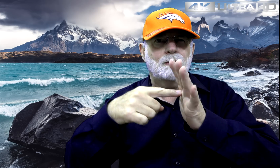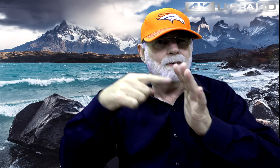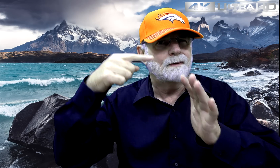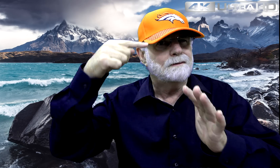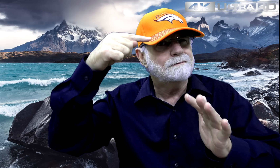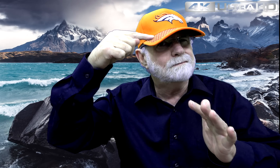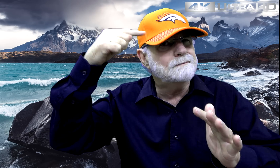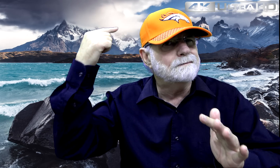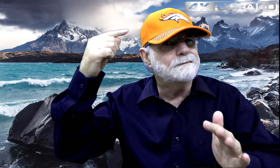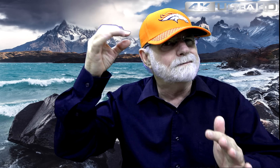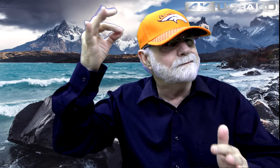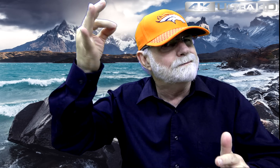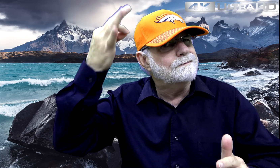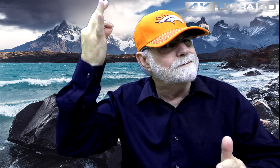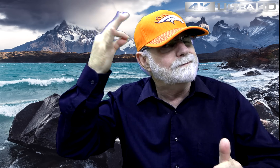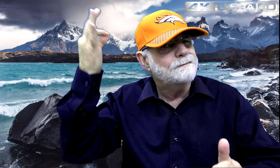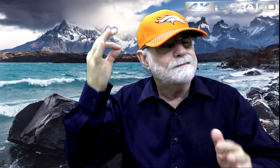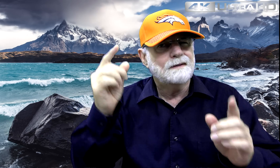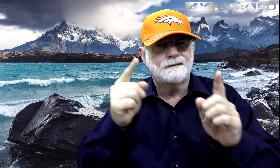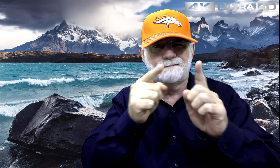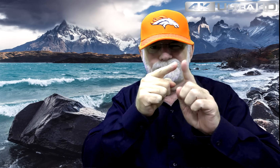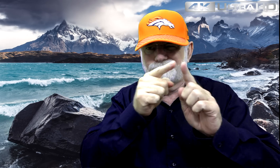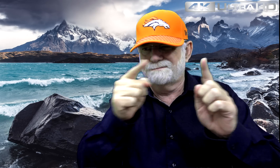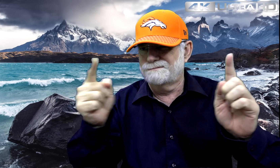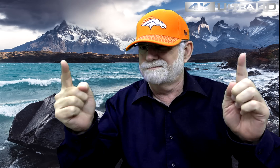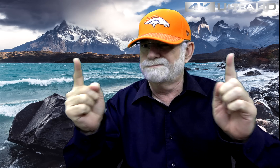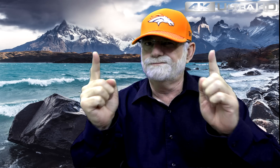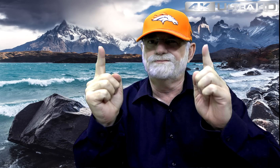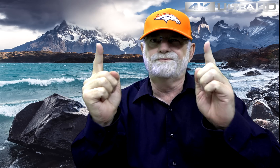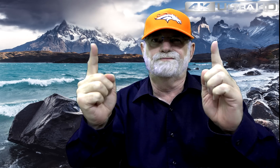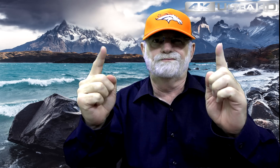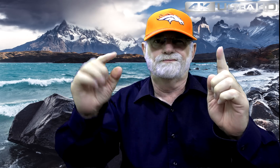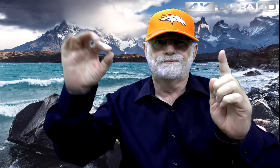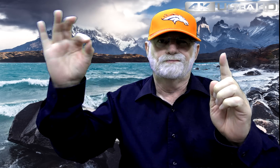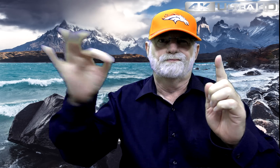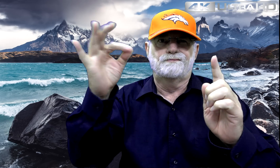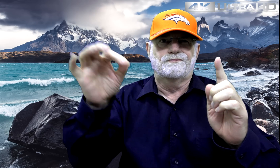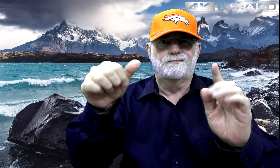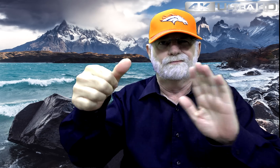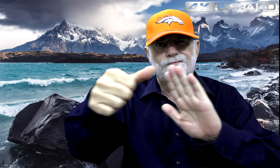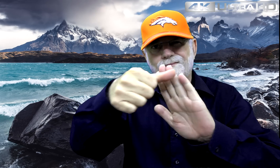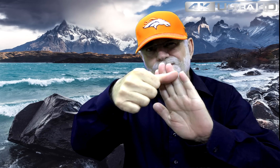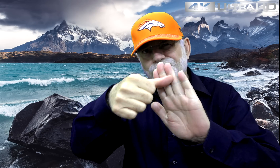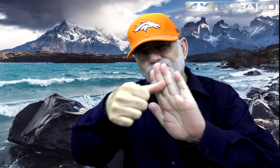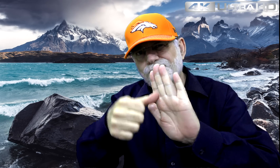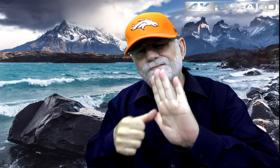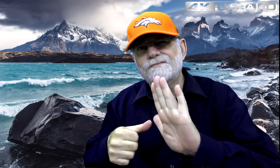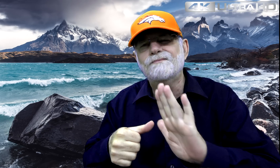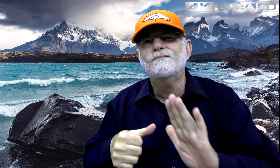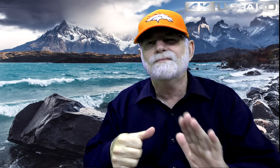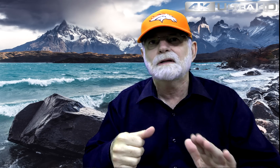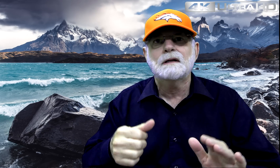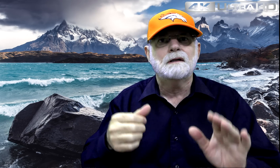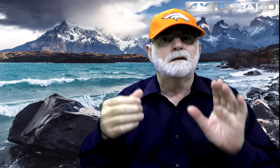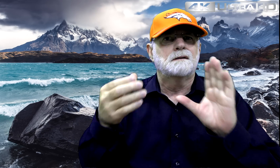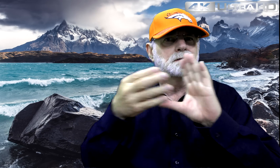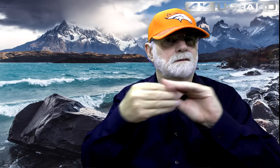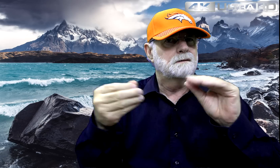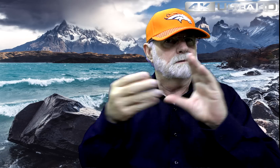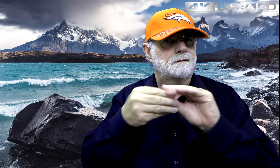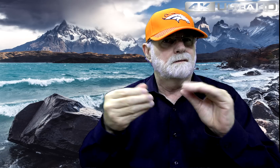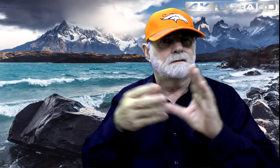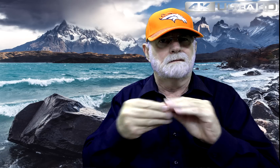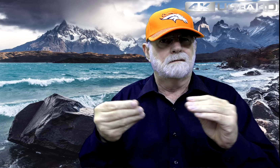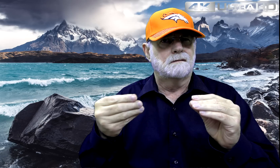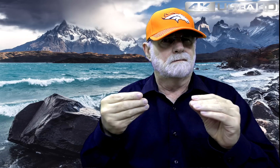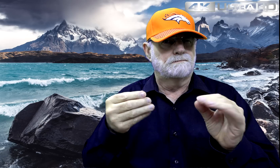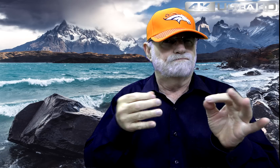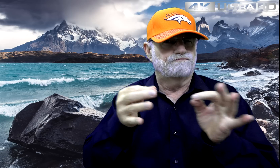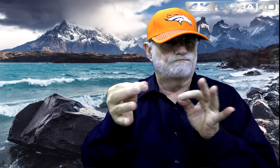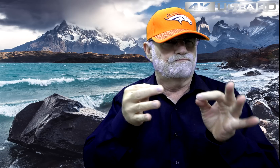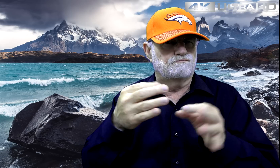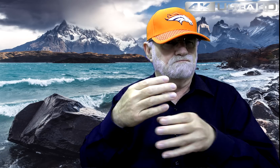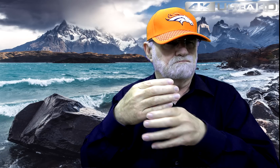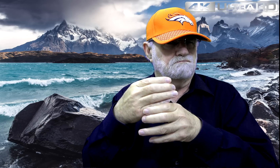I don’t want to show where the stitches were. It’s a long scar where they had to do surgery. What’s the story?